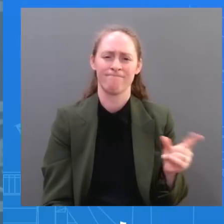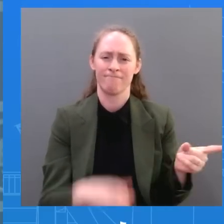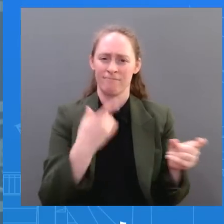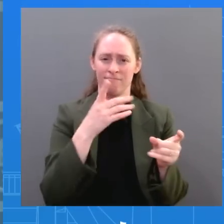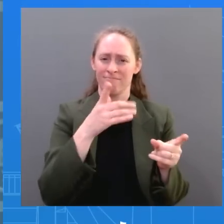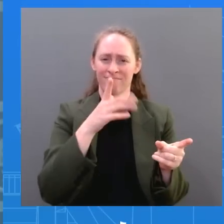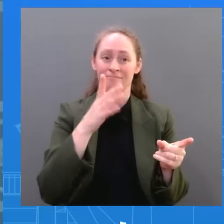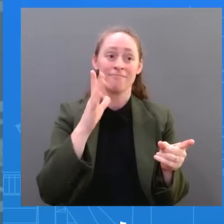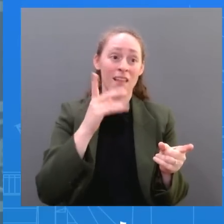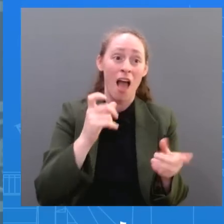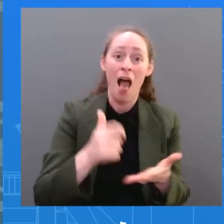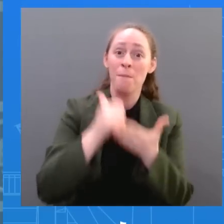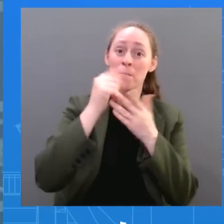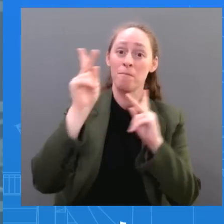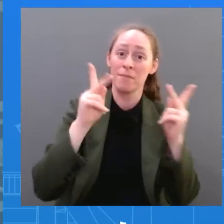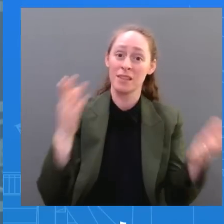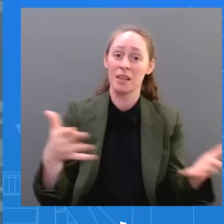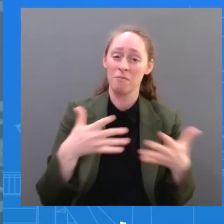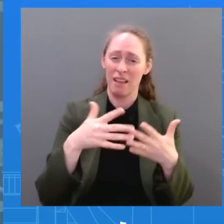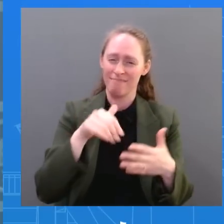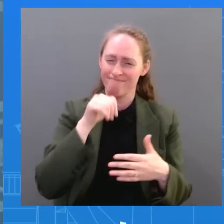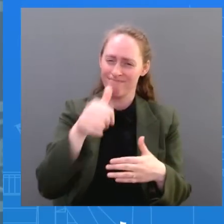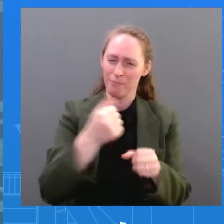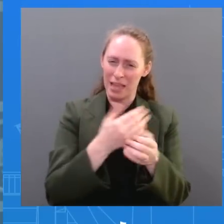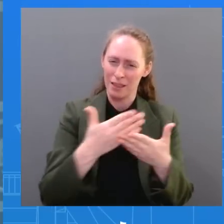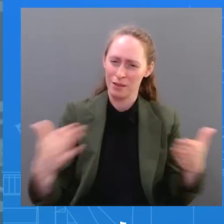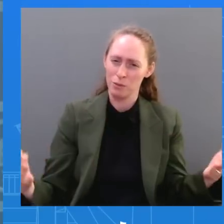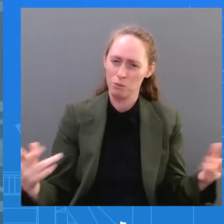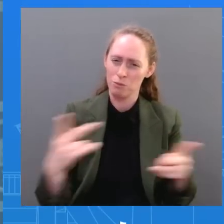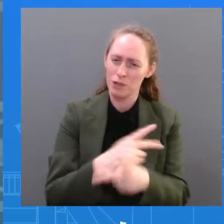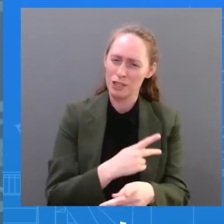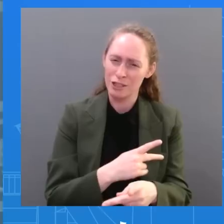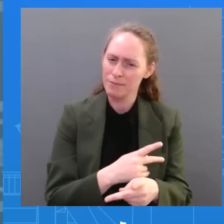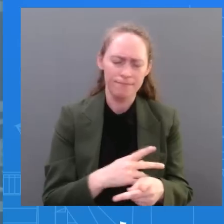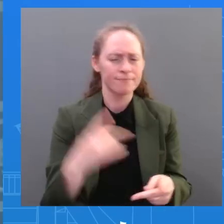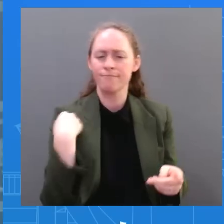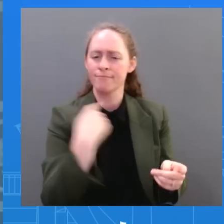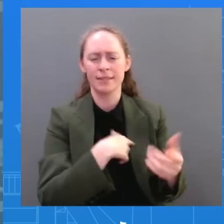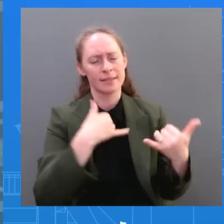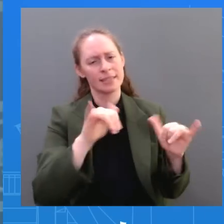to get this done. And so, we're going to just continue that process.